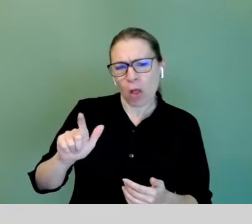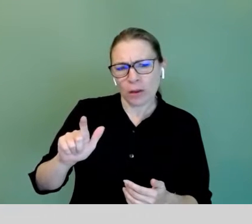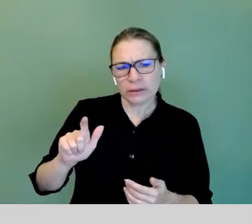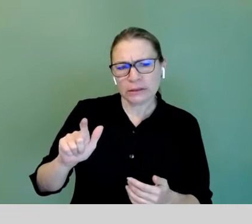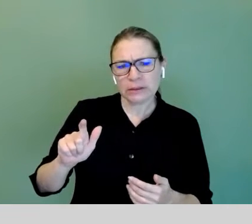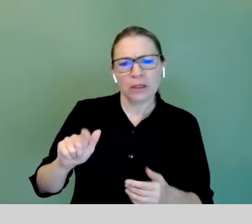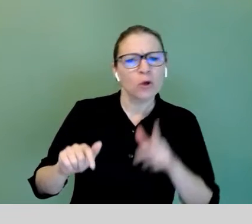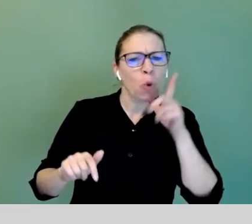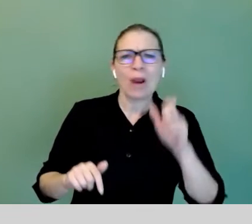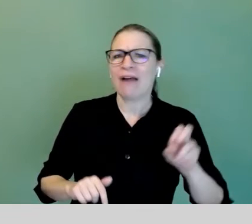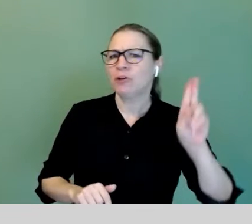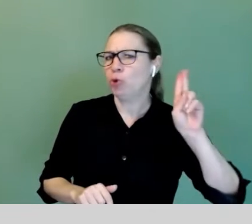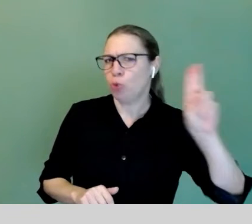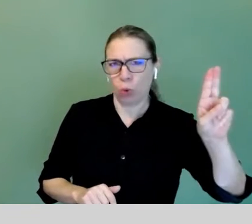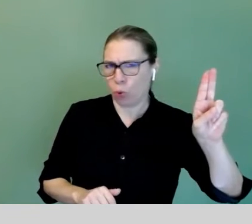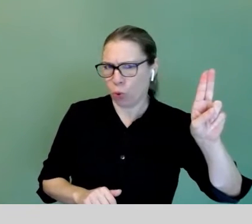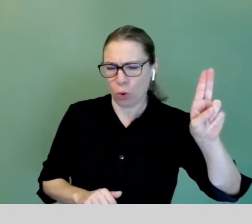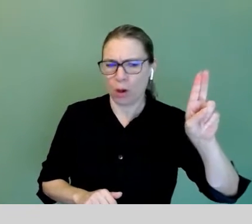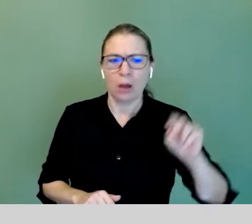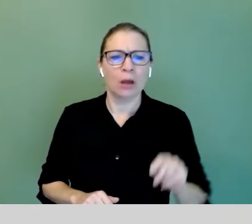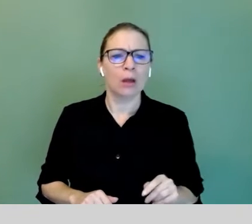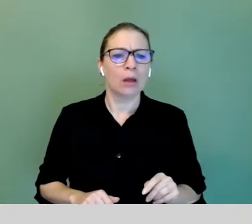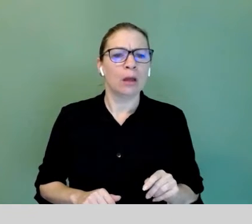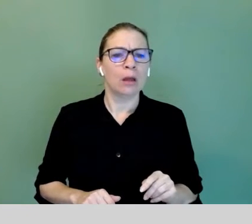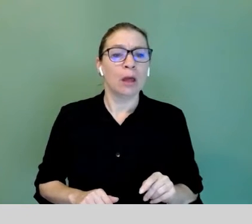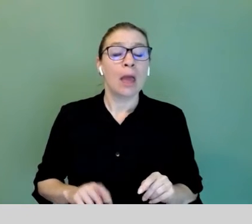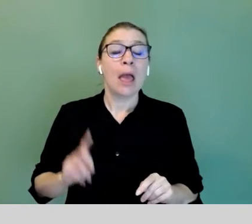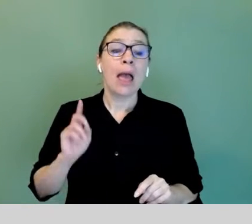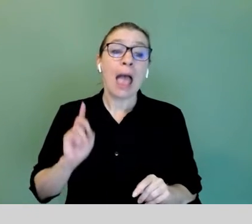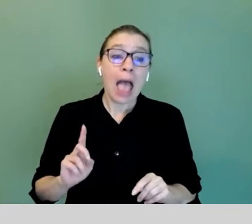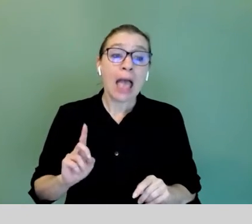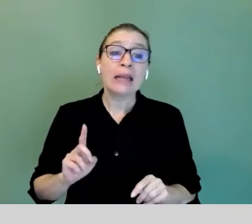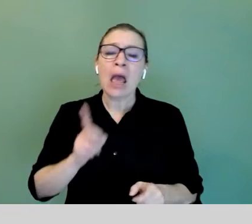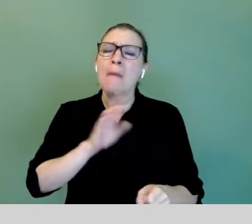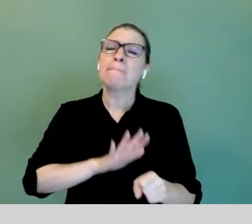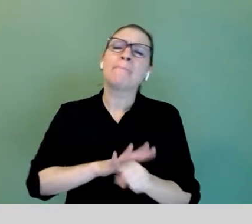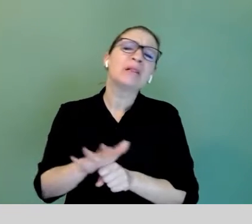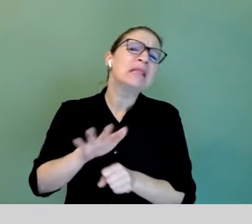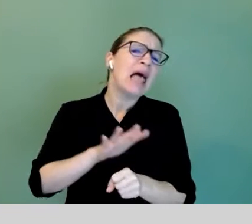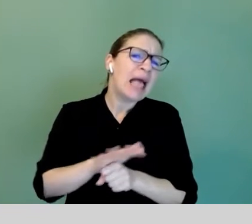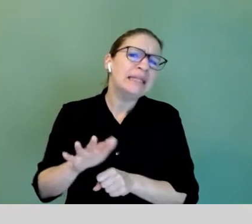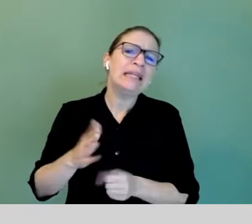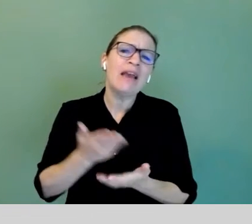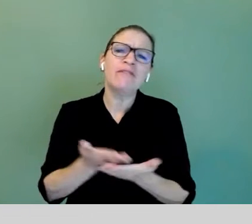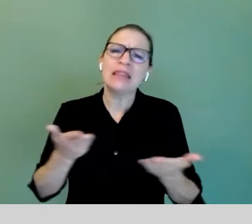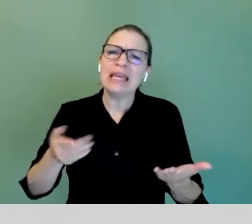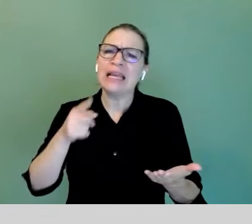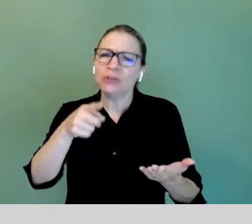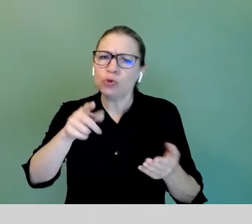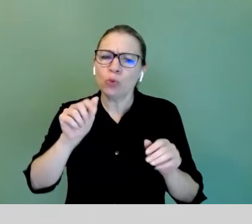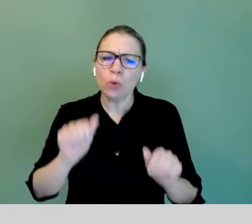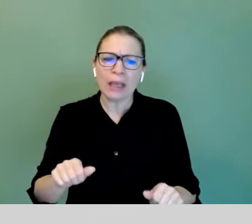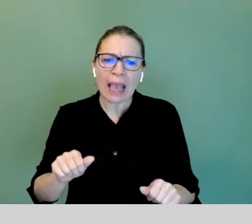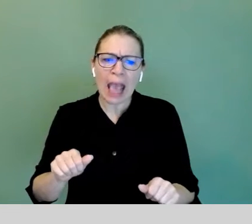are now, Unicode literals, so you don't have to put a "u" beforehand. And there are plenty of such things